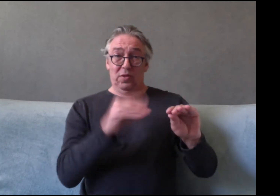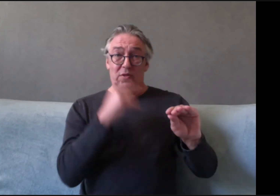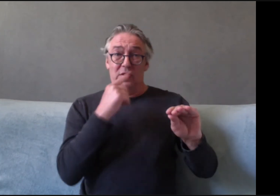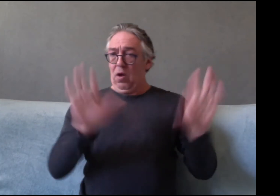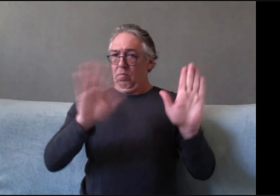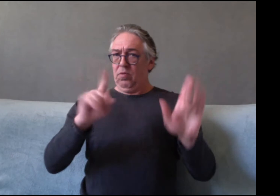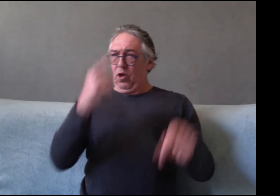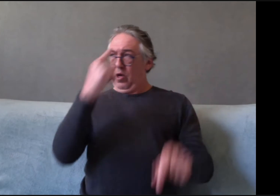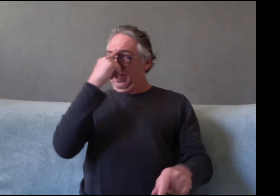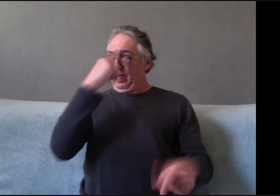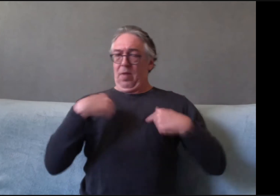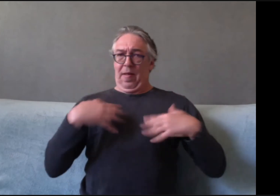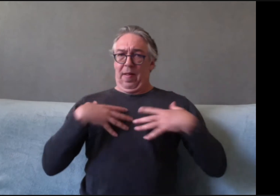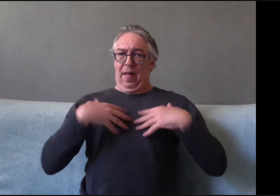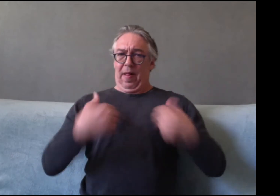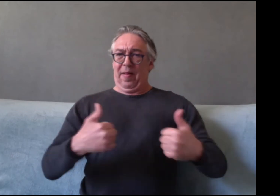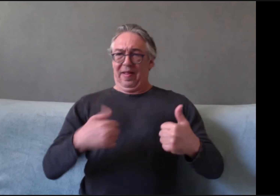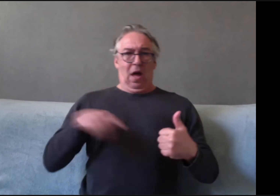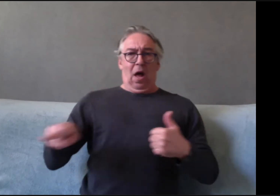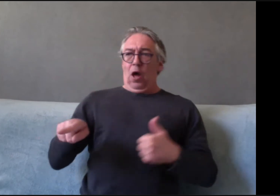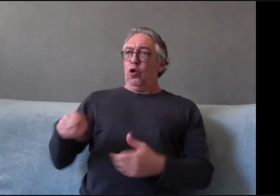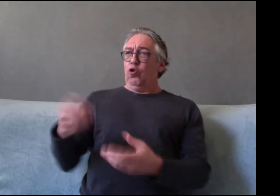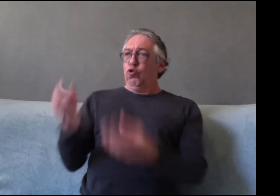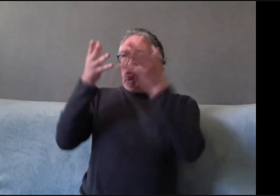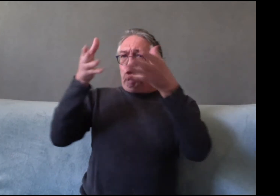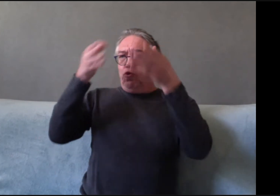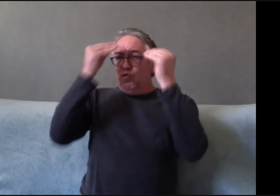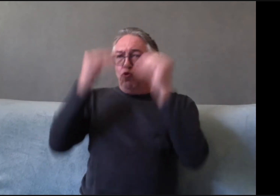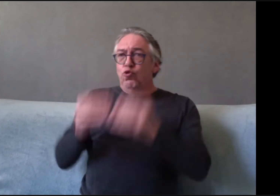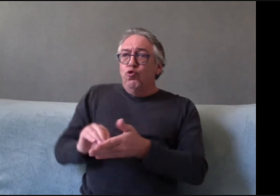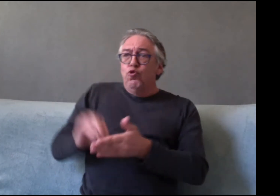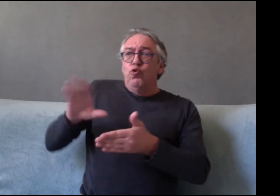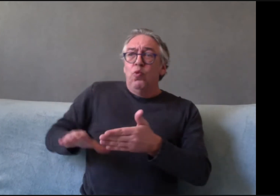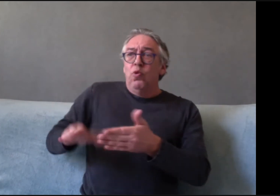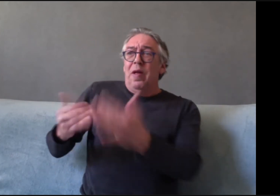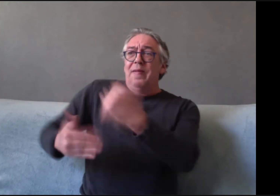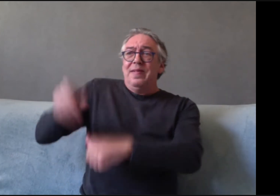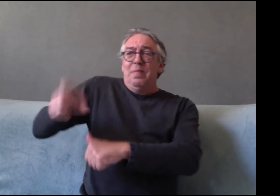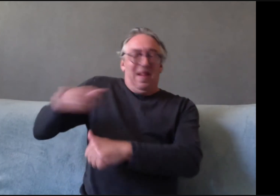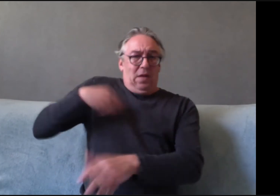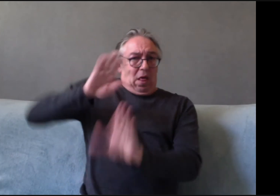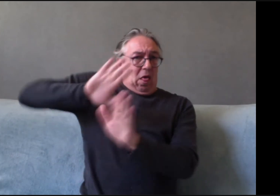the rest of our pupils with disabilities". This is a terrible declaration.